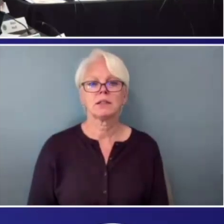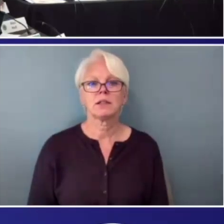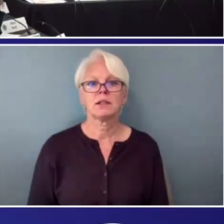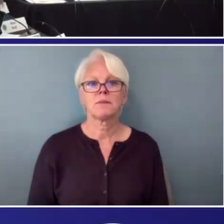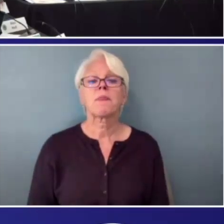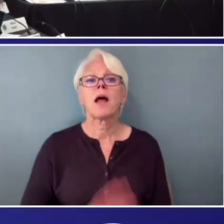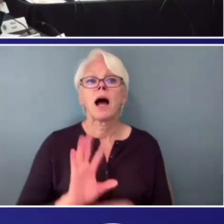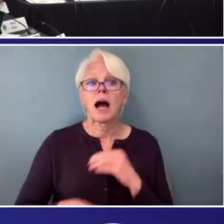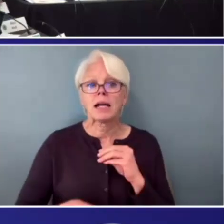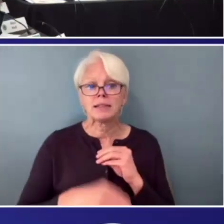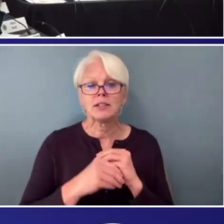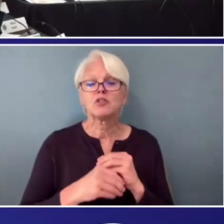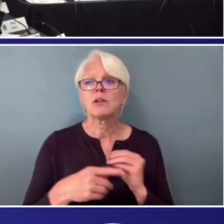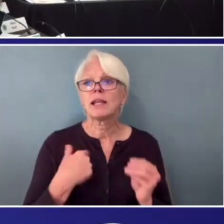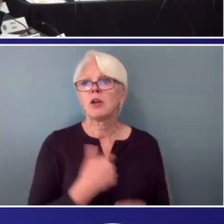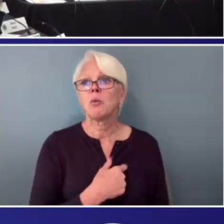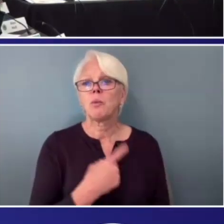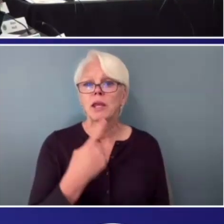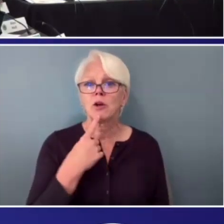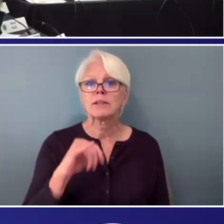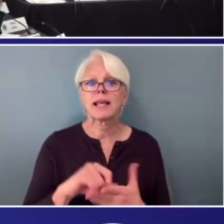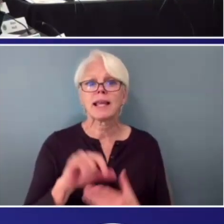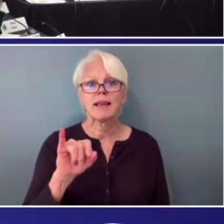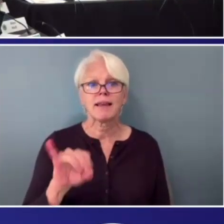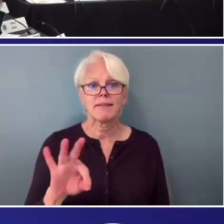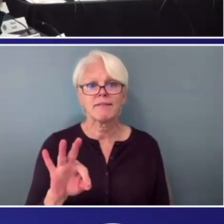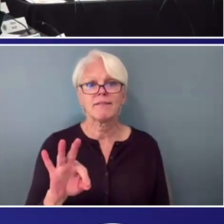we are saying that if the professional